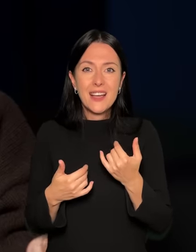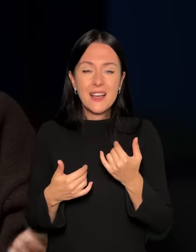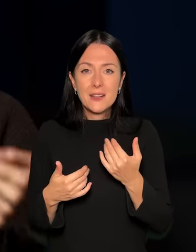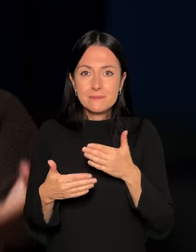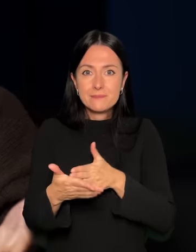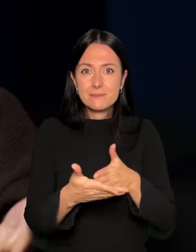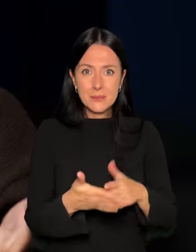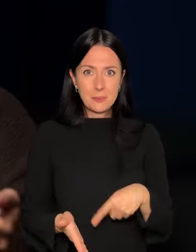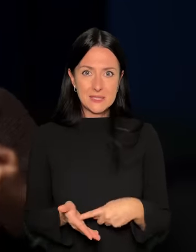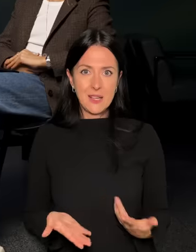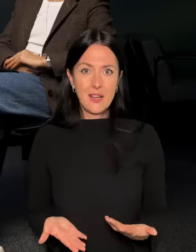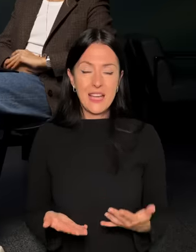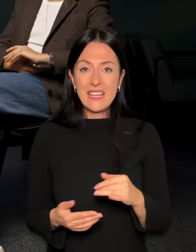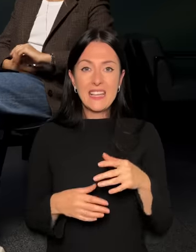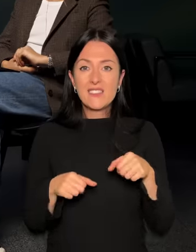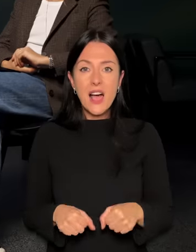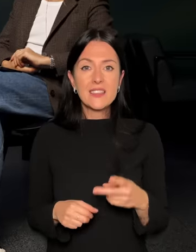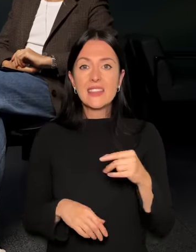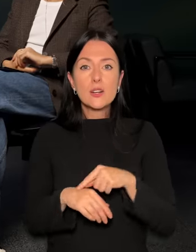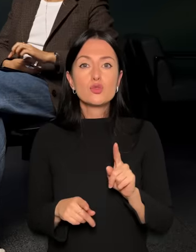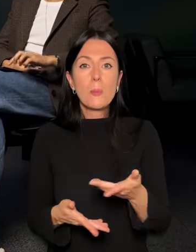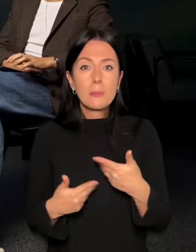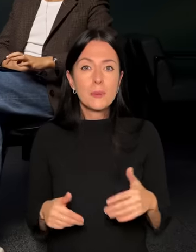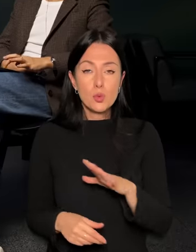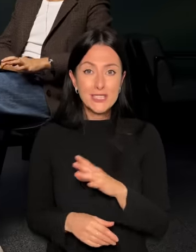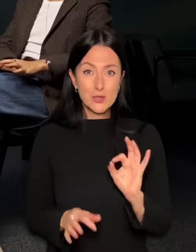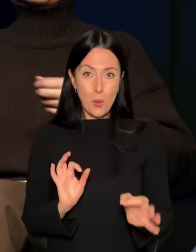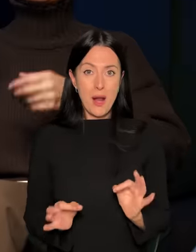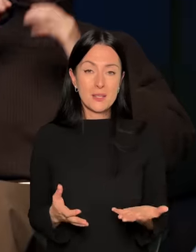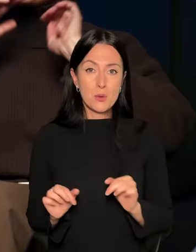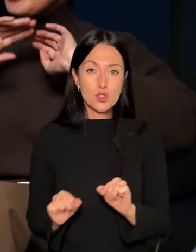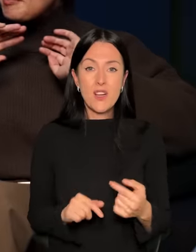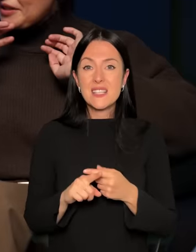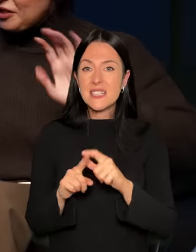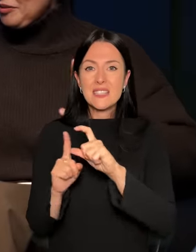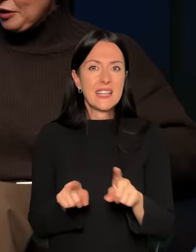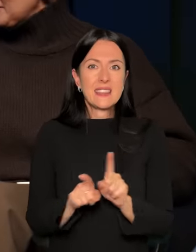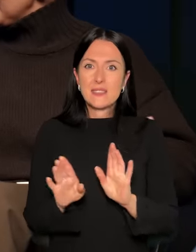and authorities don't prepare them to have normal abilities. But this term didn't quite work either.